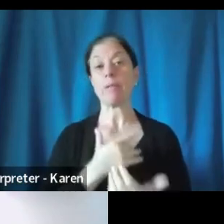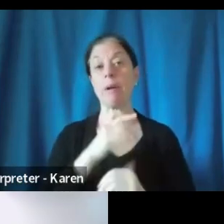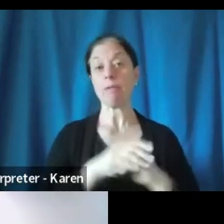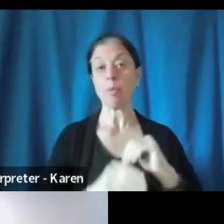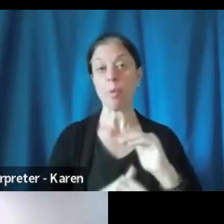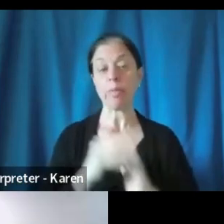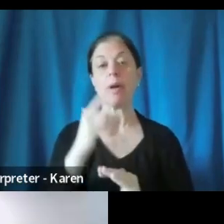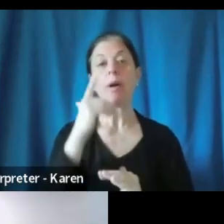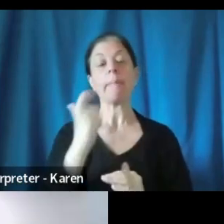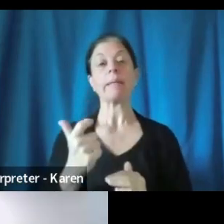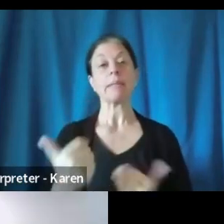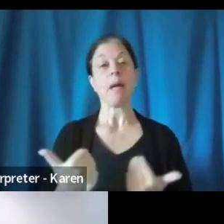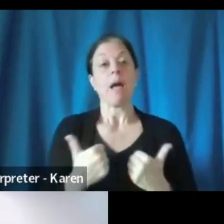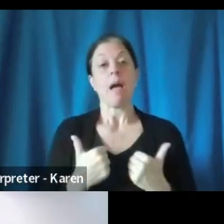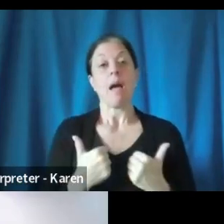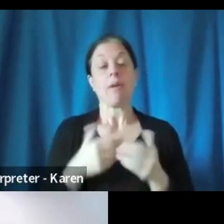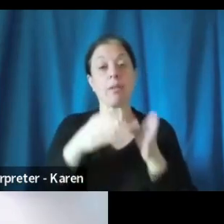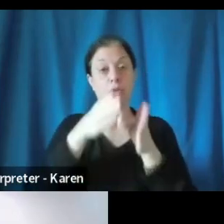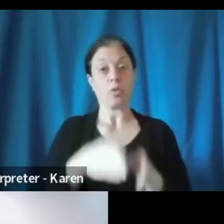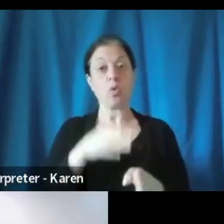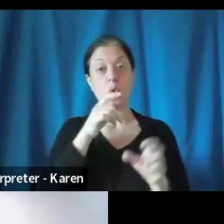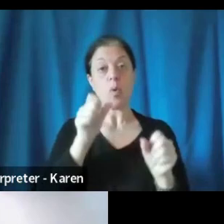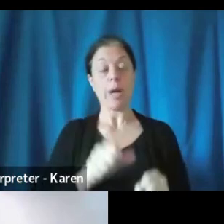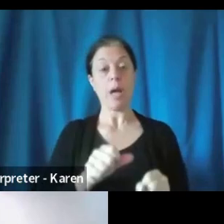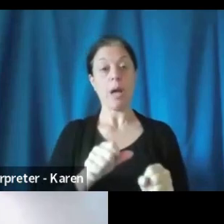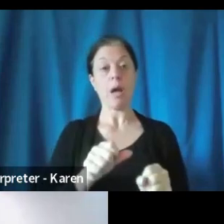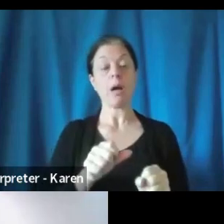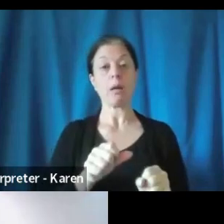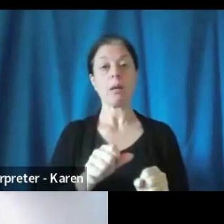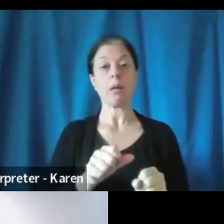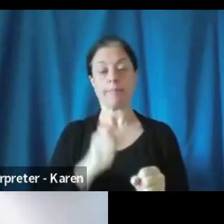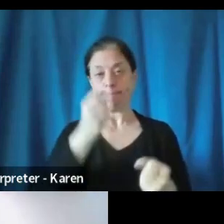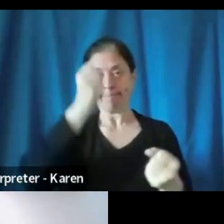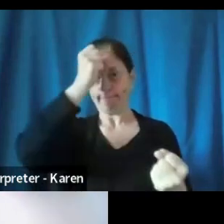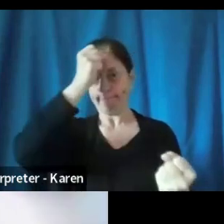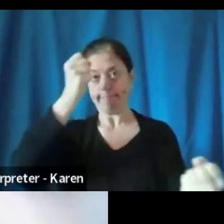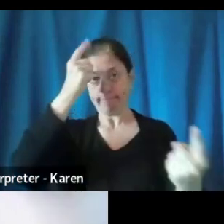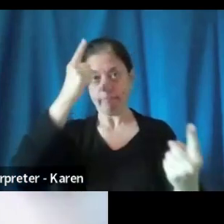And so get involved with that group or whatever you feel comfortable with